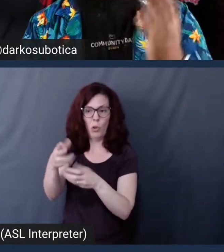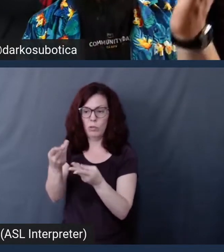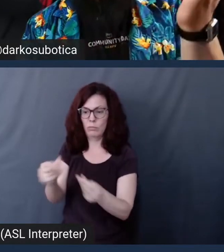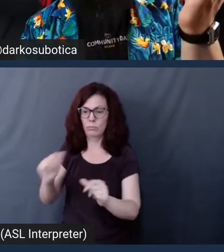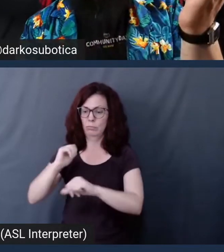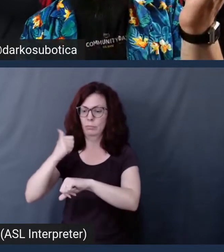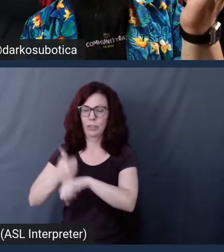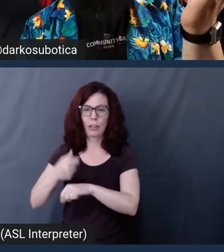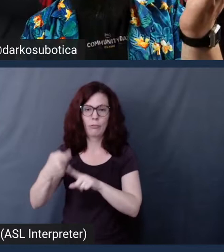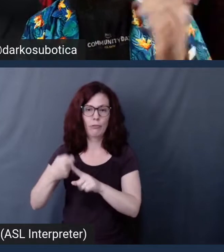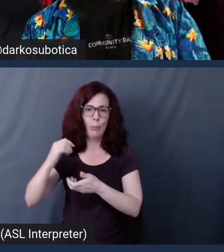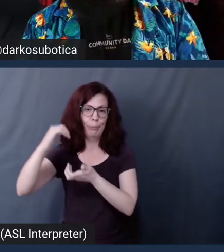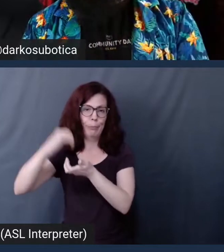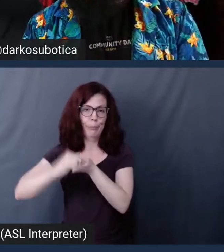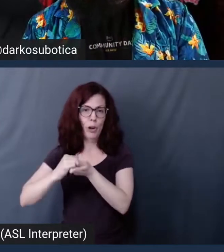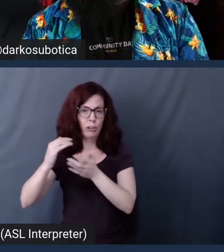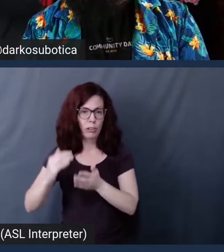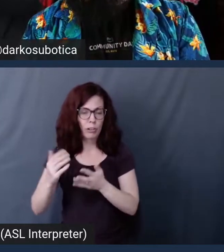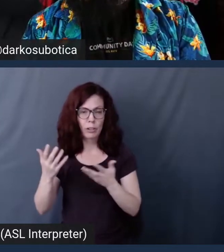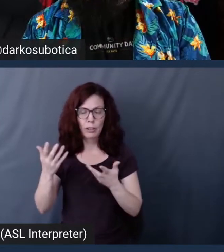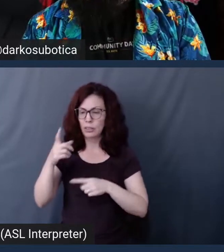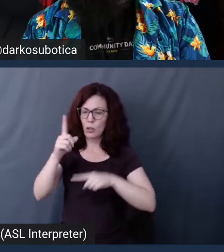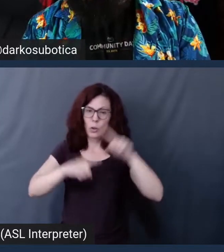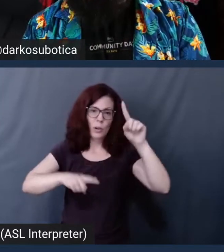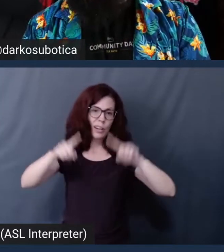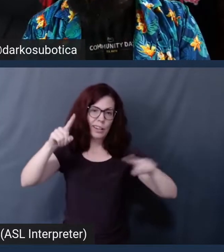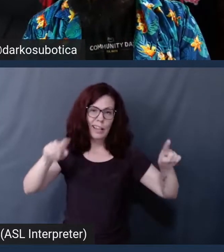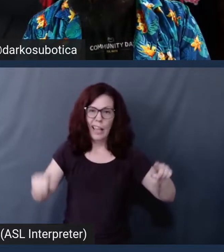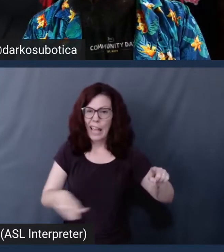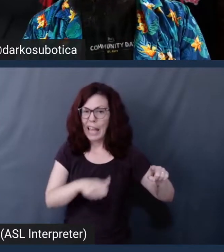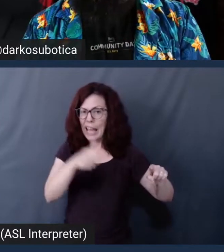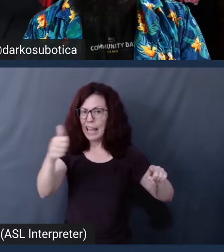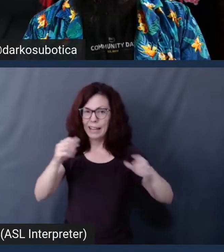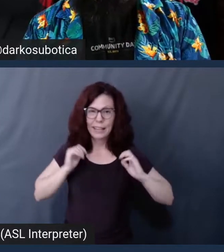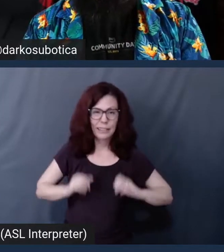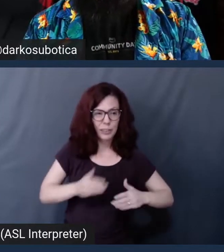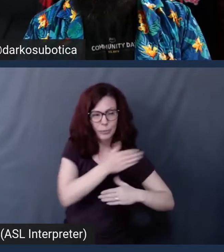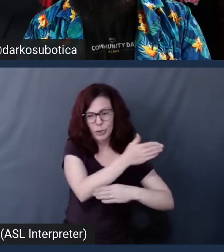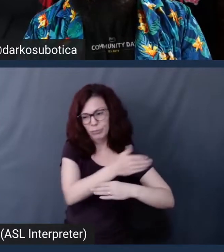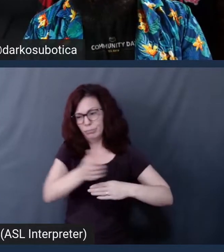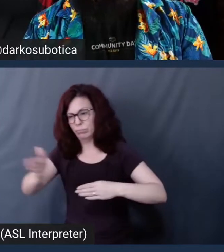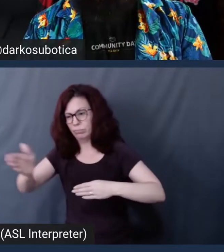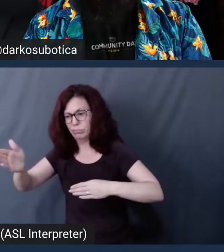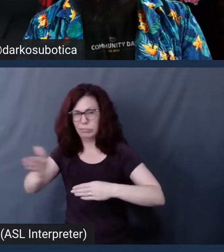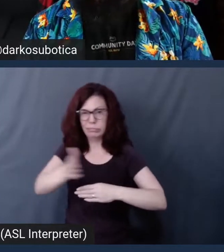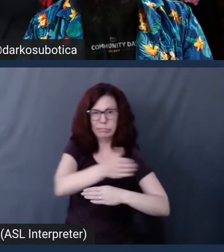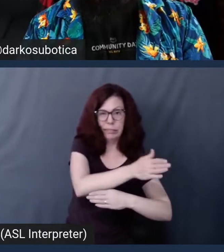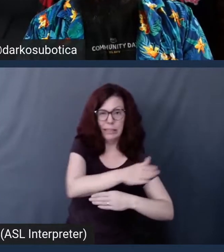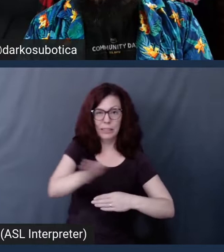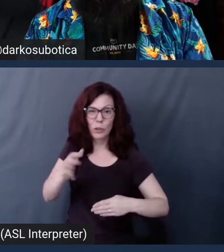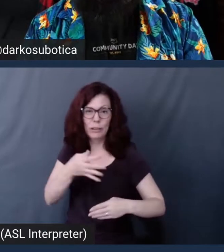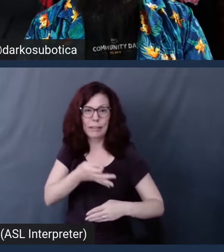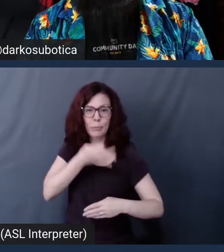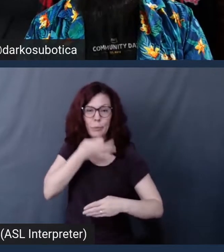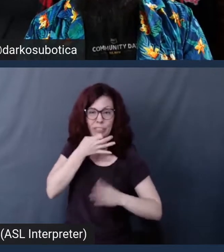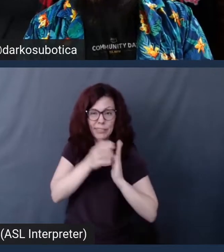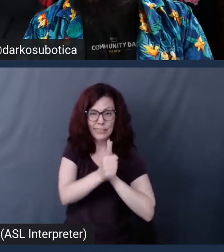so you have, it caters to pretty much any customer with any level of expertise. That's our intent, yeah.